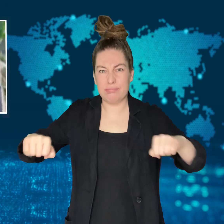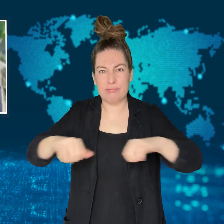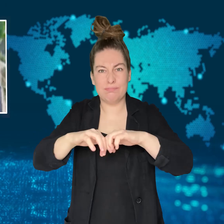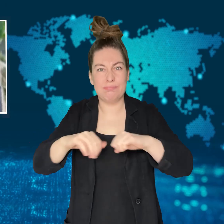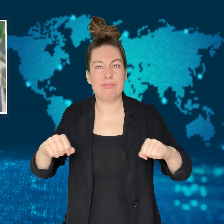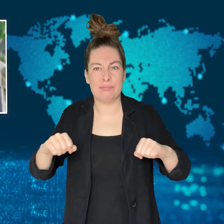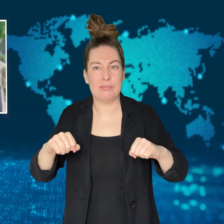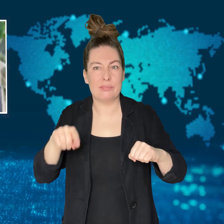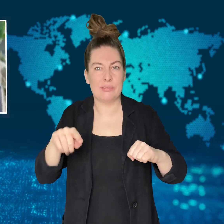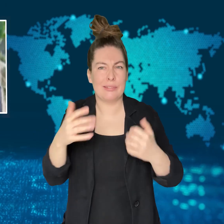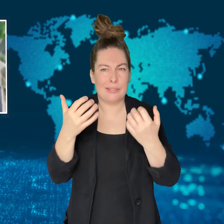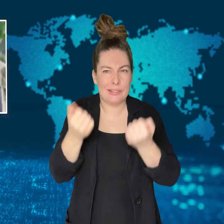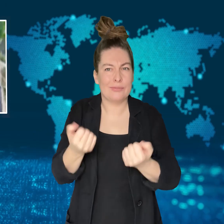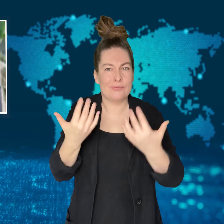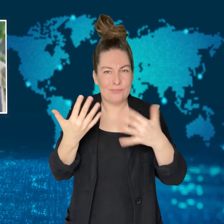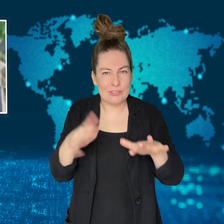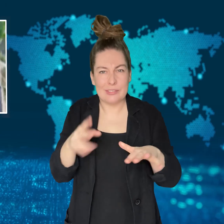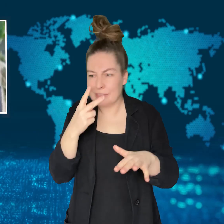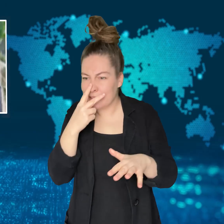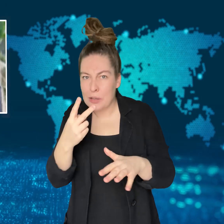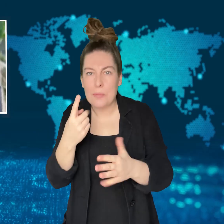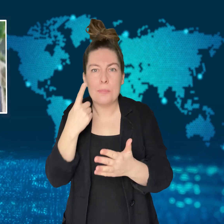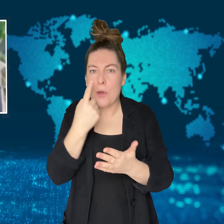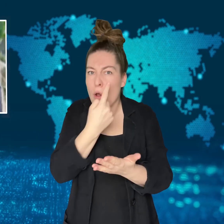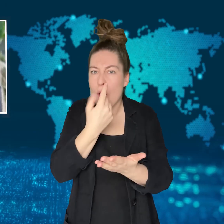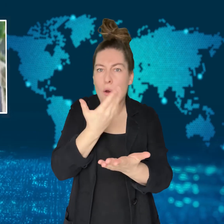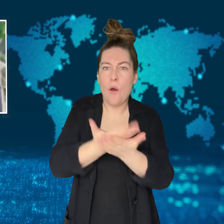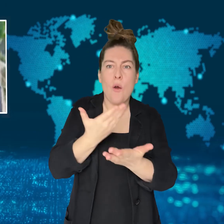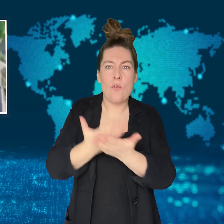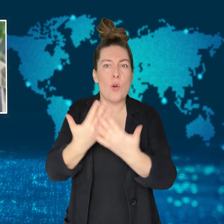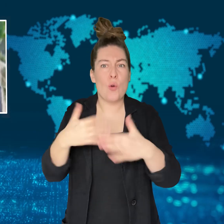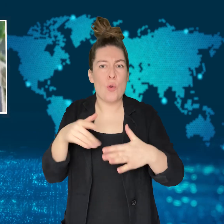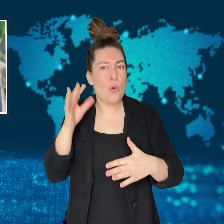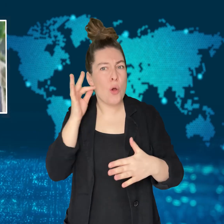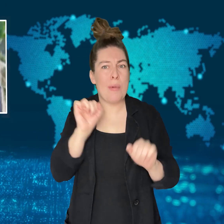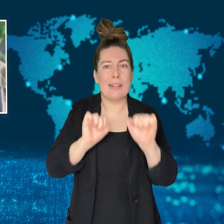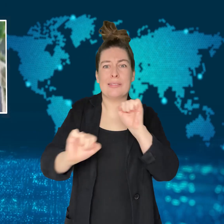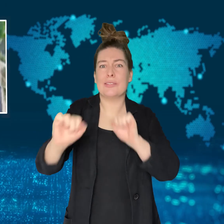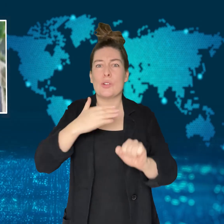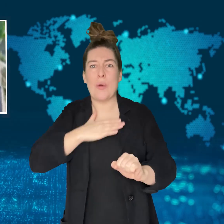and she had been stripped of most of her clothes.